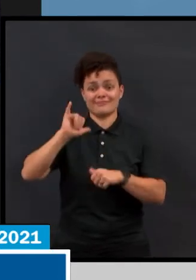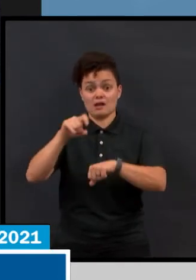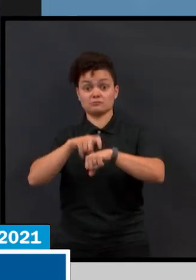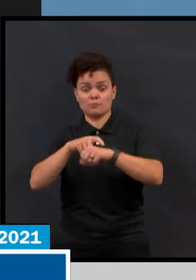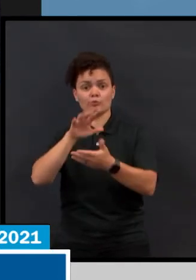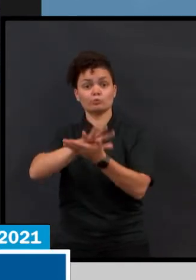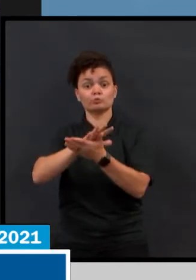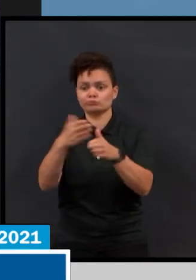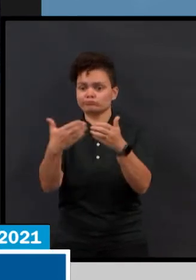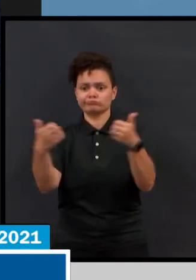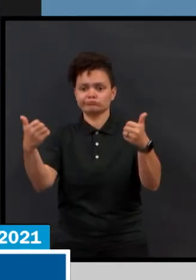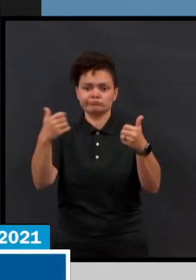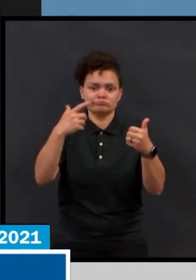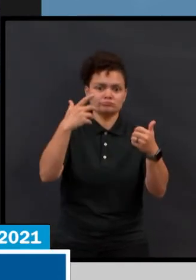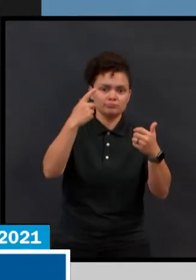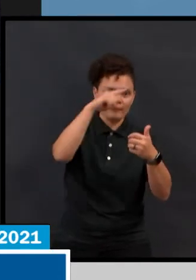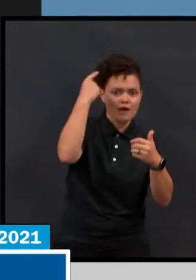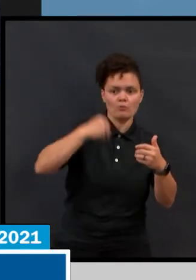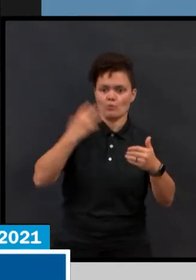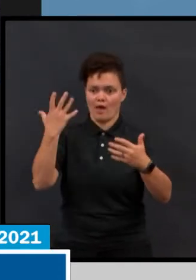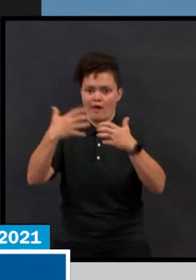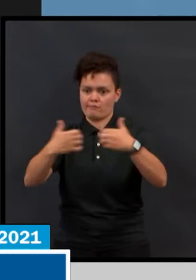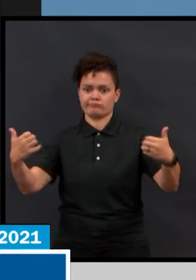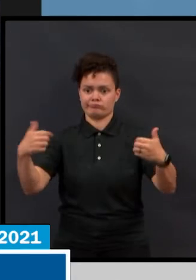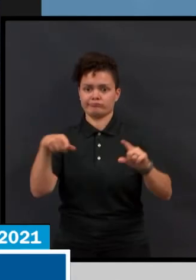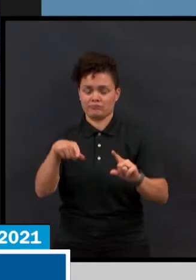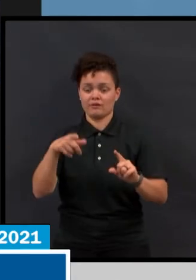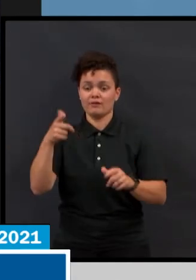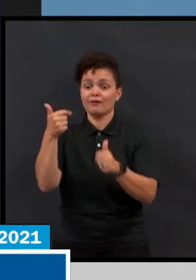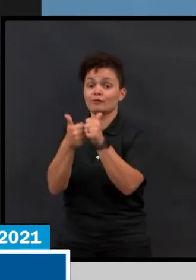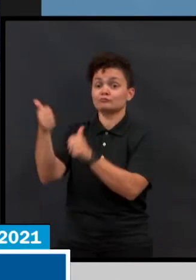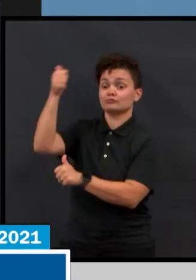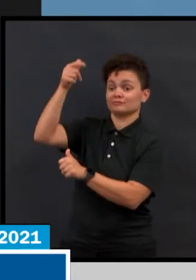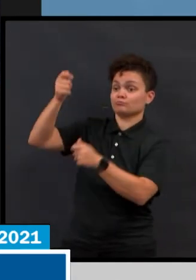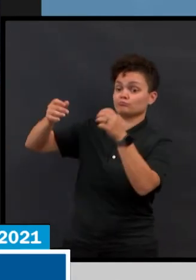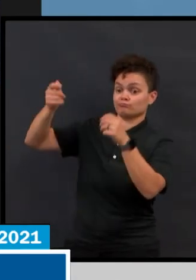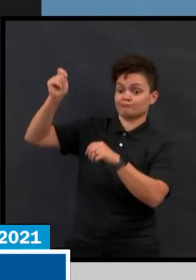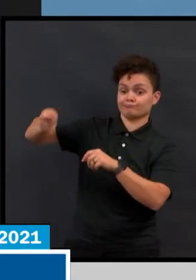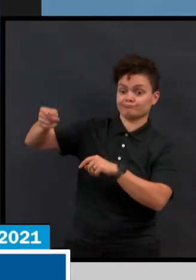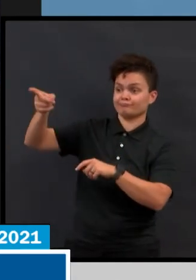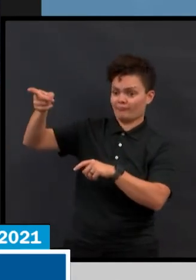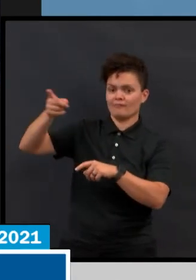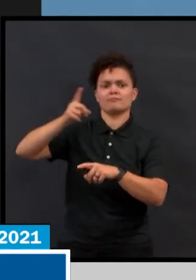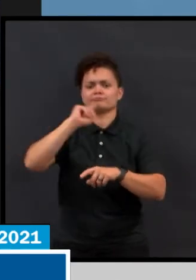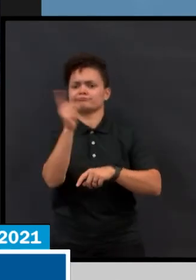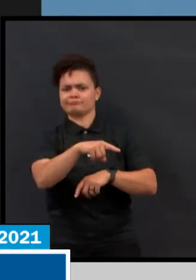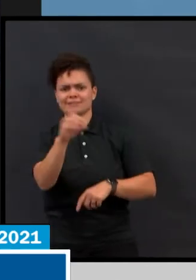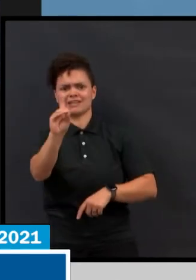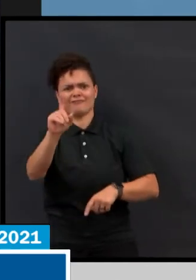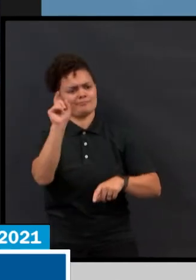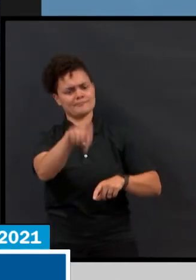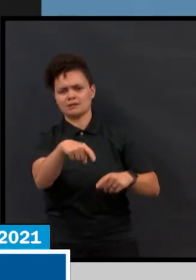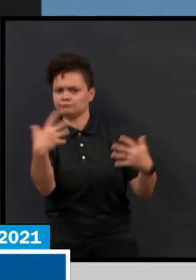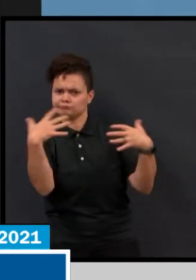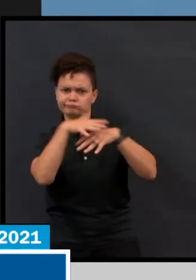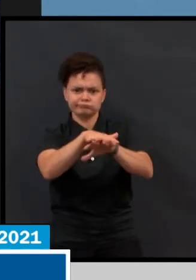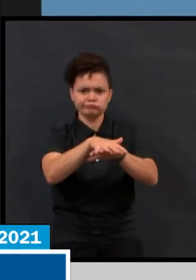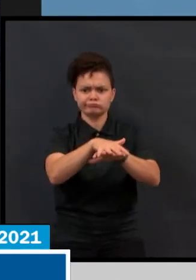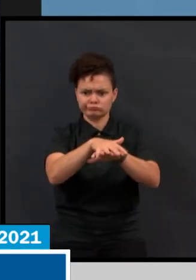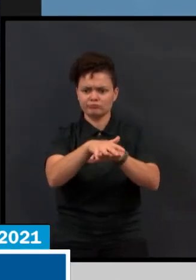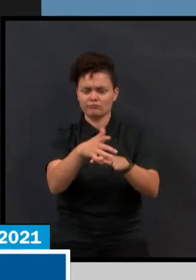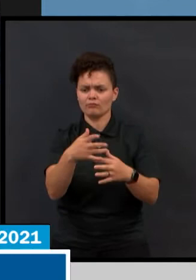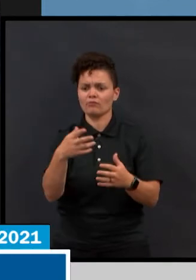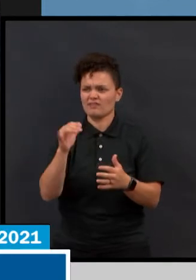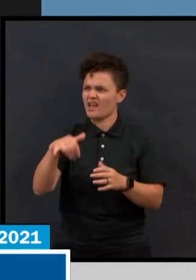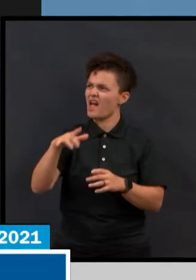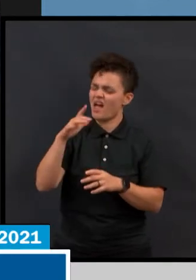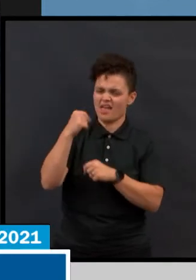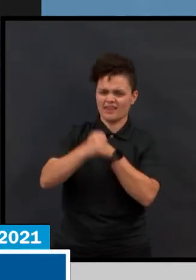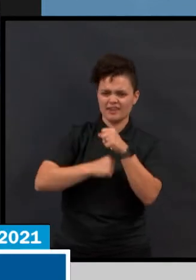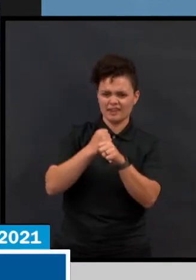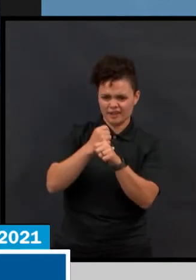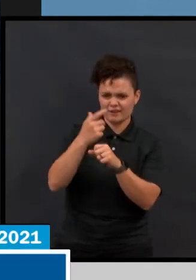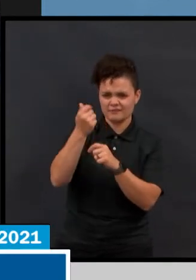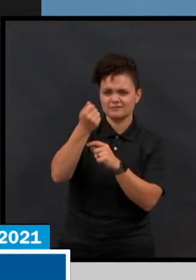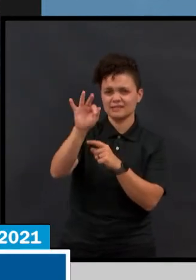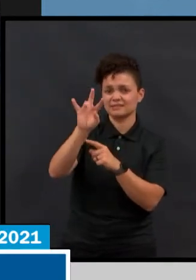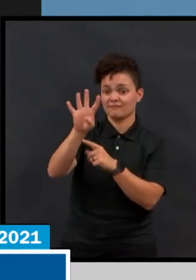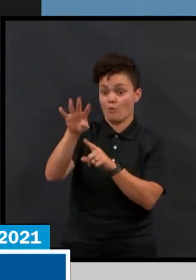to denver in 19 in december 1973 so the schools were to desegregate in fall of 74. we formed